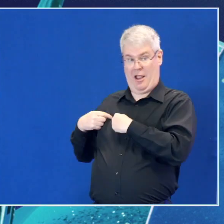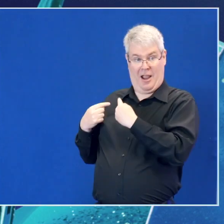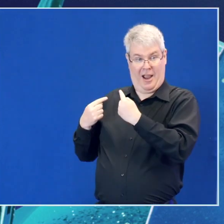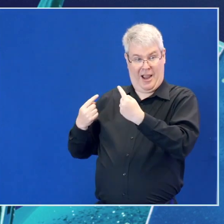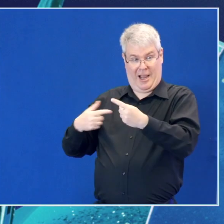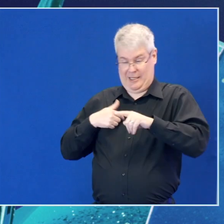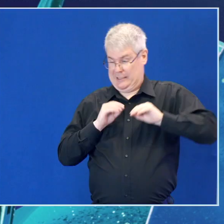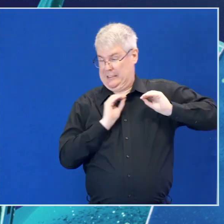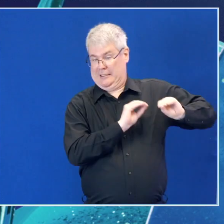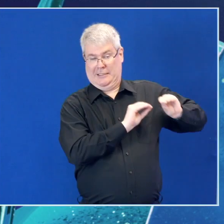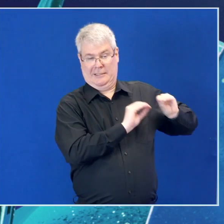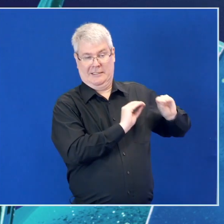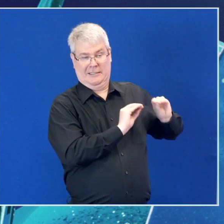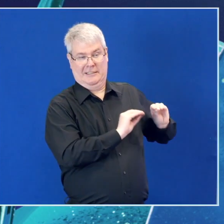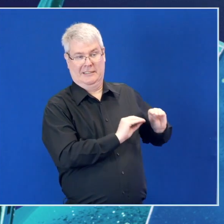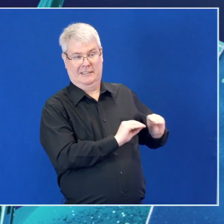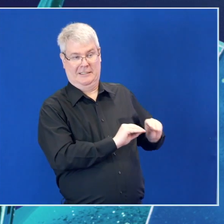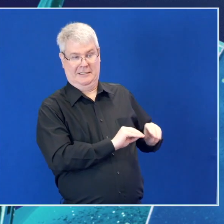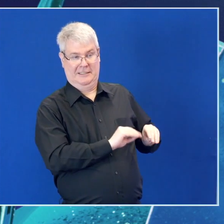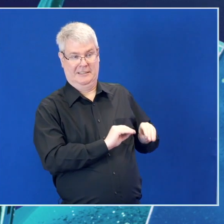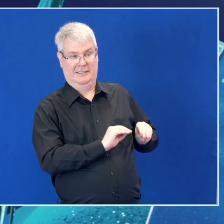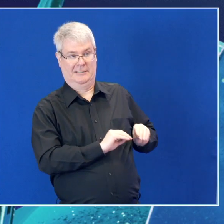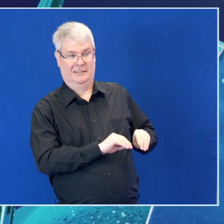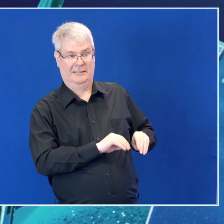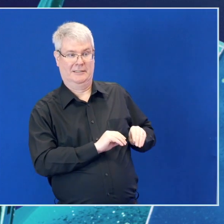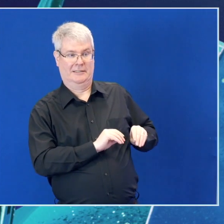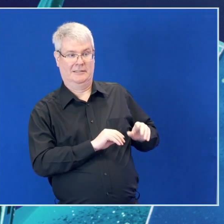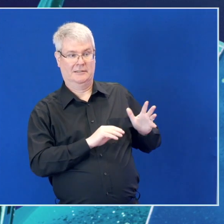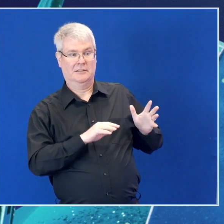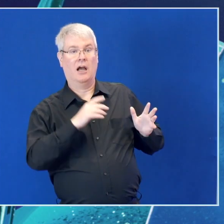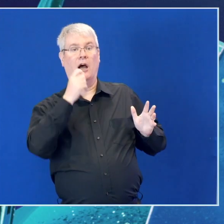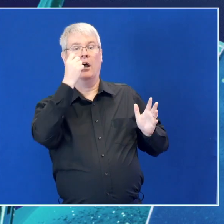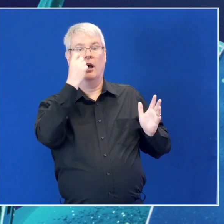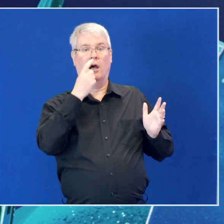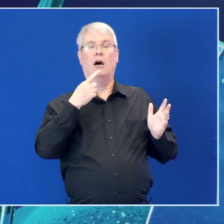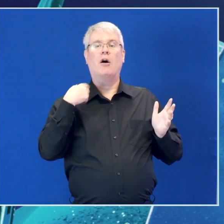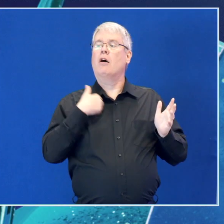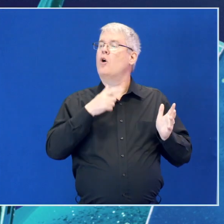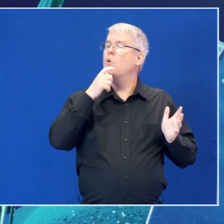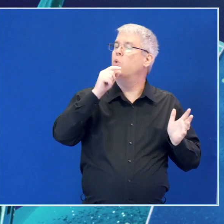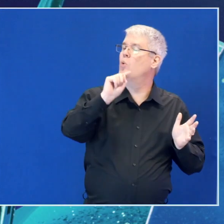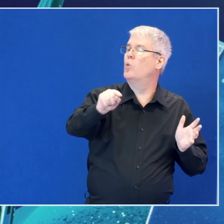As I said, we don't record who's using it or why.